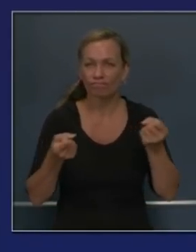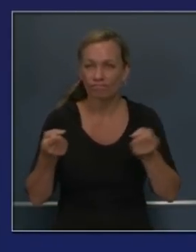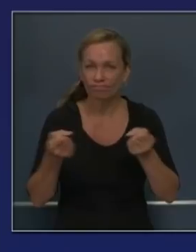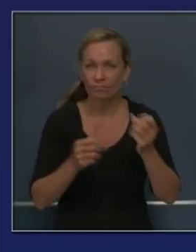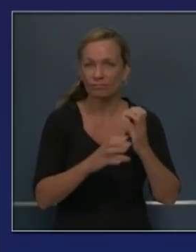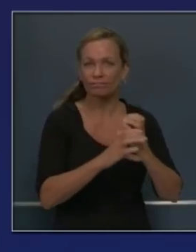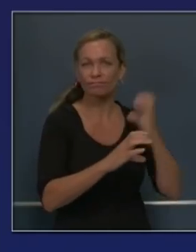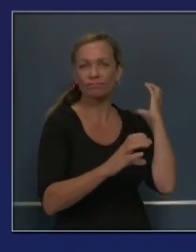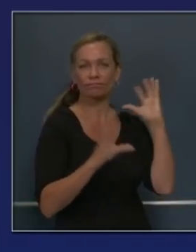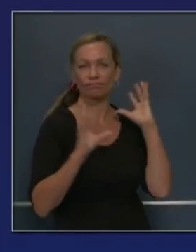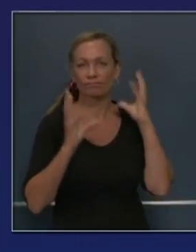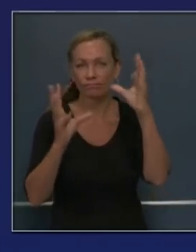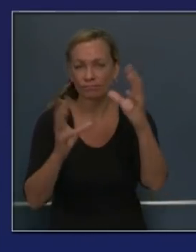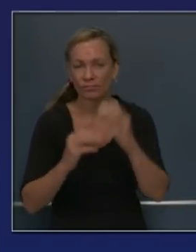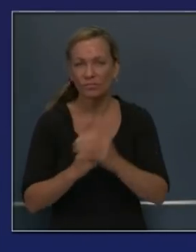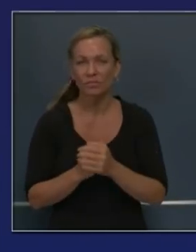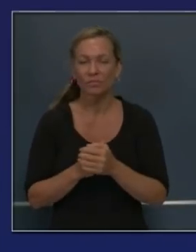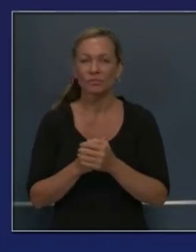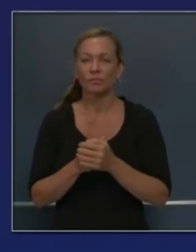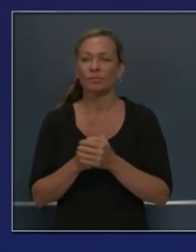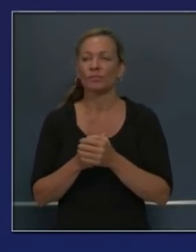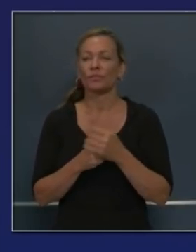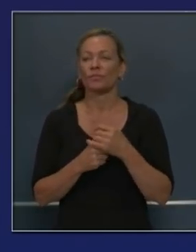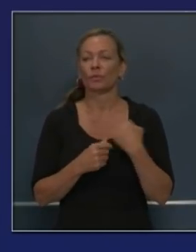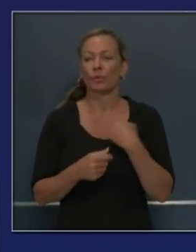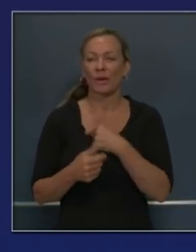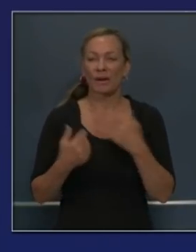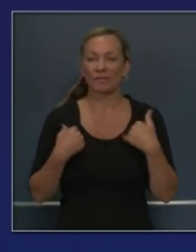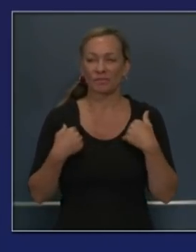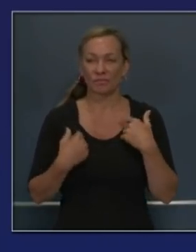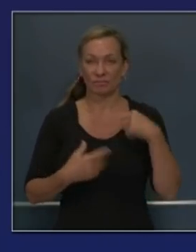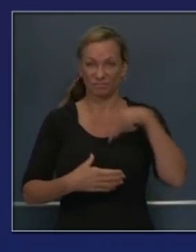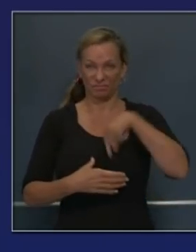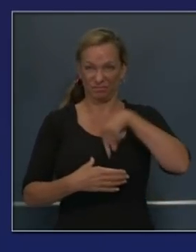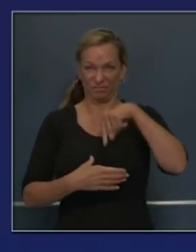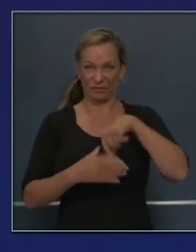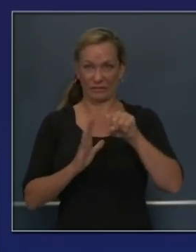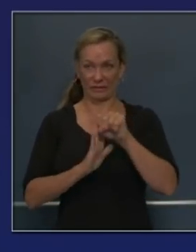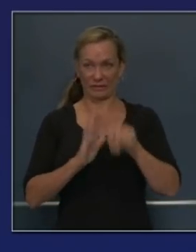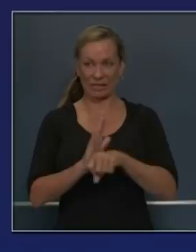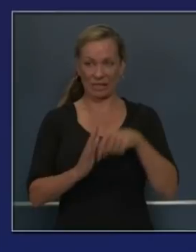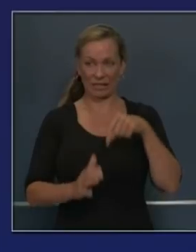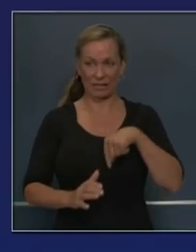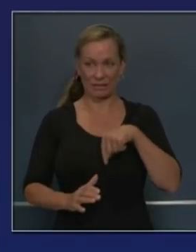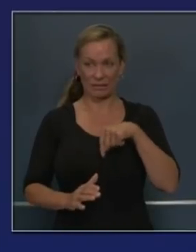OVER 2400 ENGINES OVER 2400 ENGINES HAVE NOW BEEN DEPLOYED THROUGHOUT THE STATE